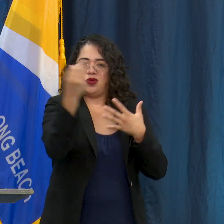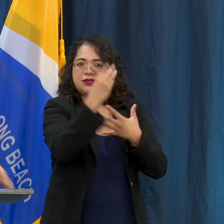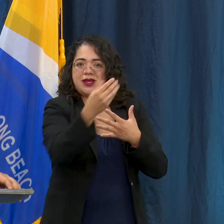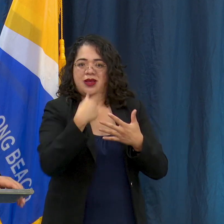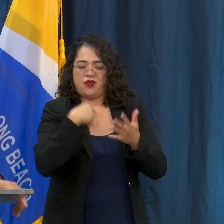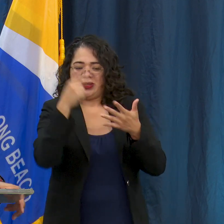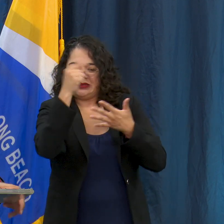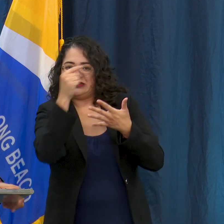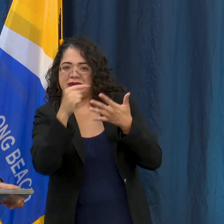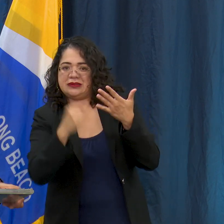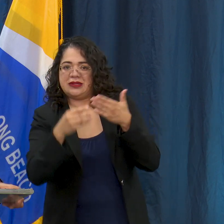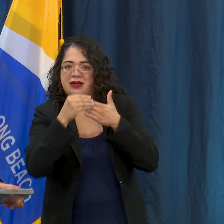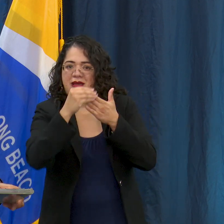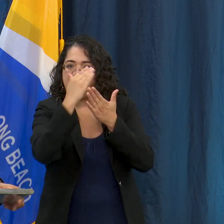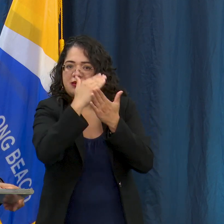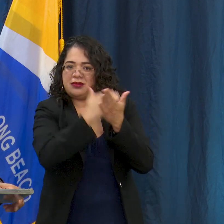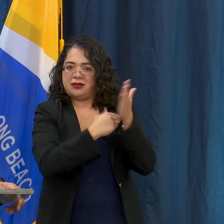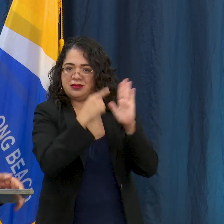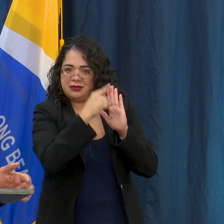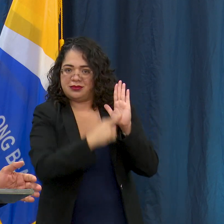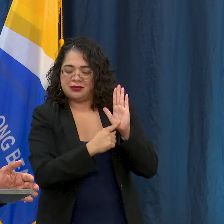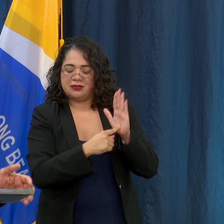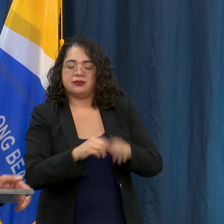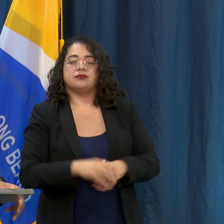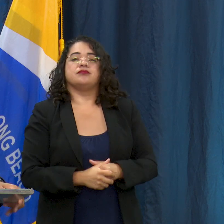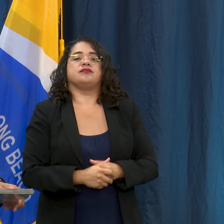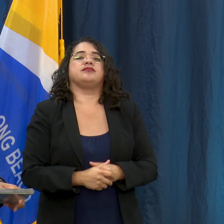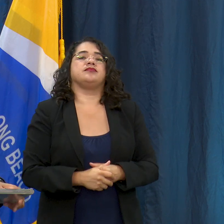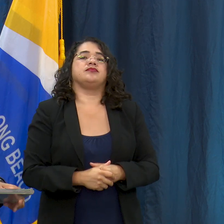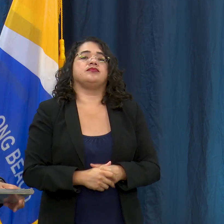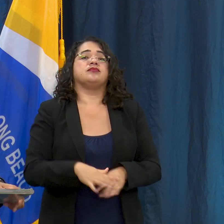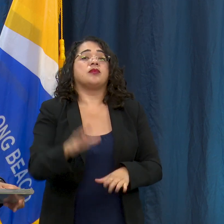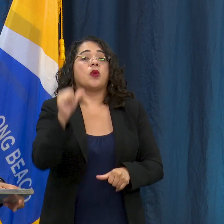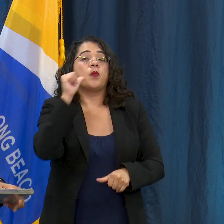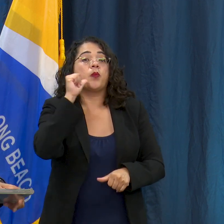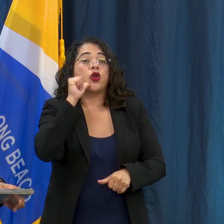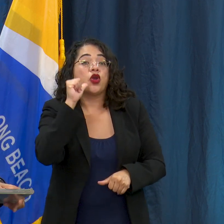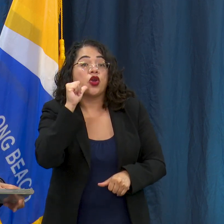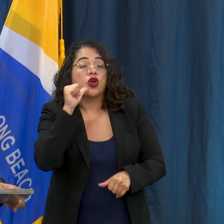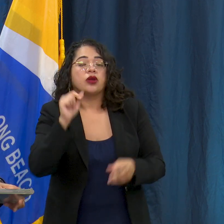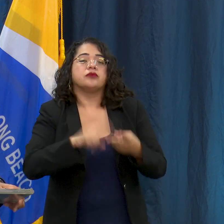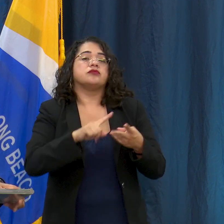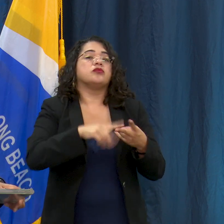grateful to those and more broadly we know that bars and wineries, brew pubs,